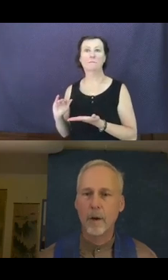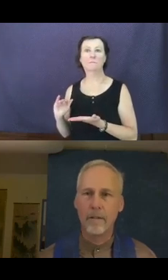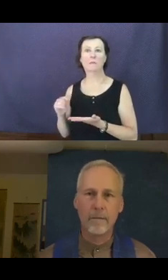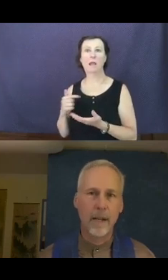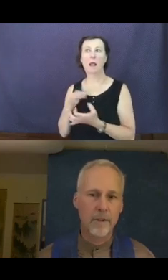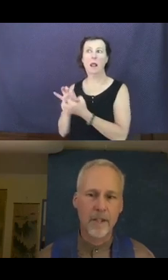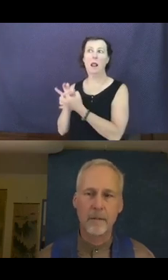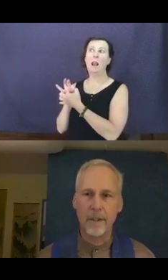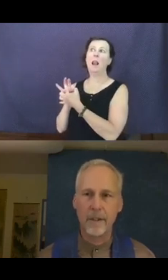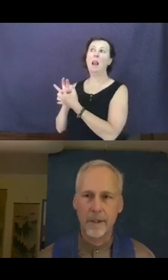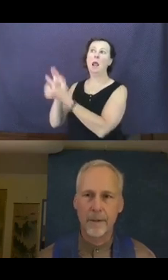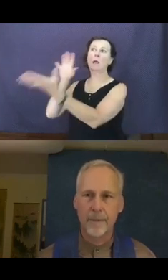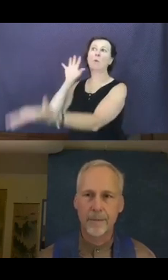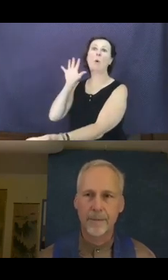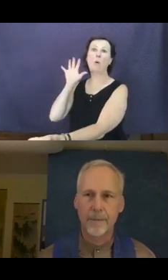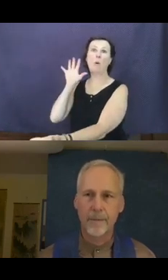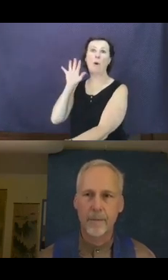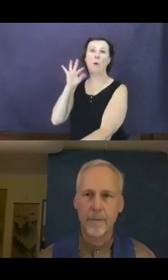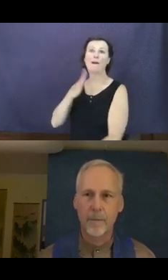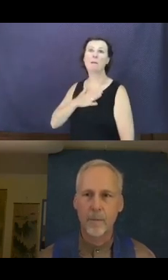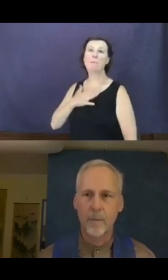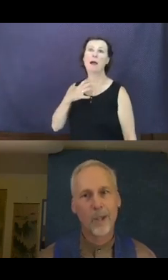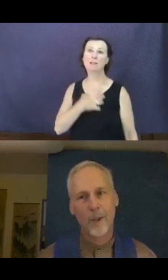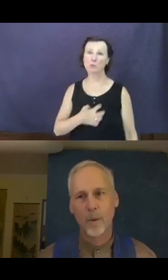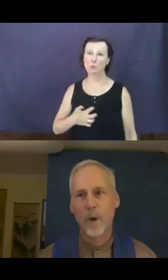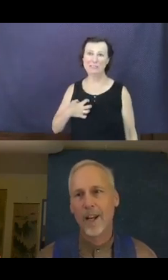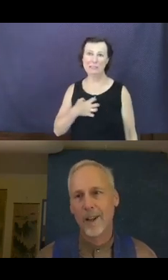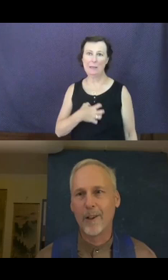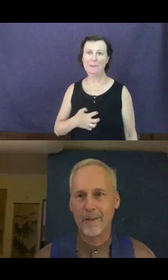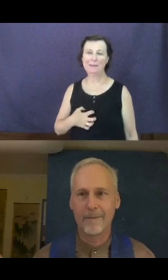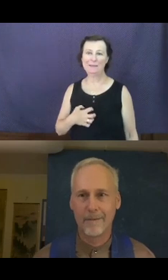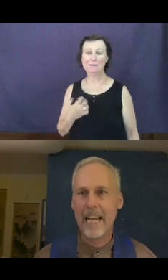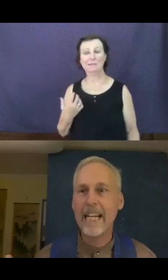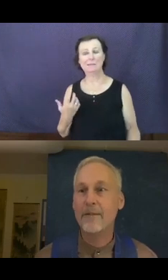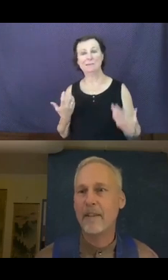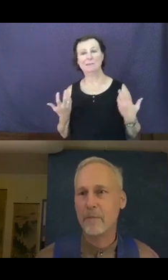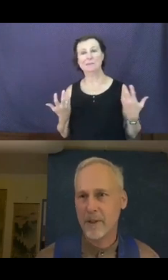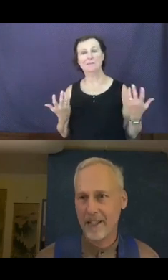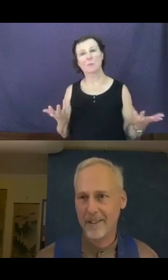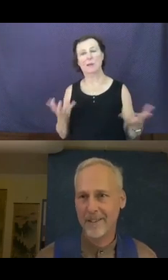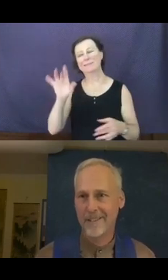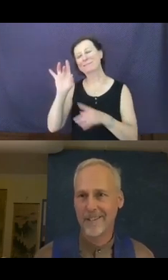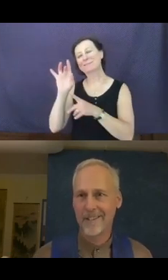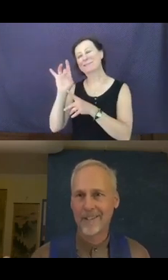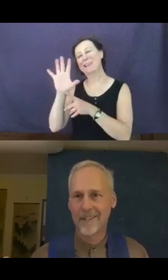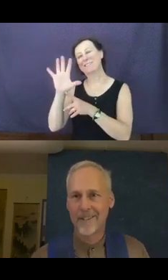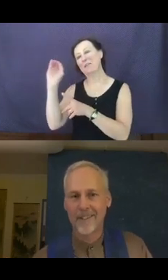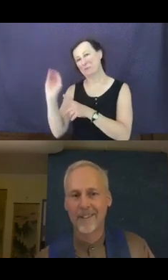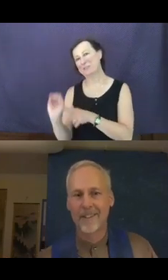of my resentment. (Well, 85%)